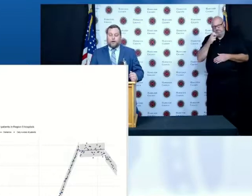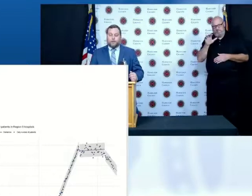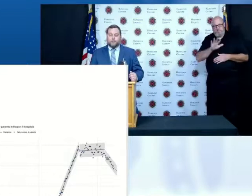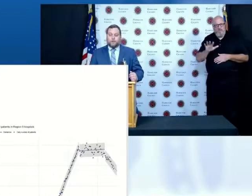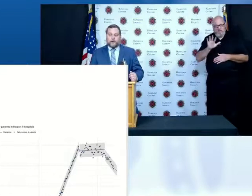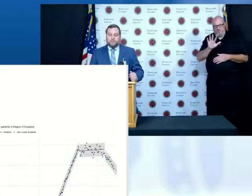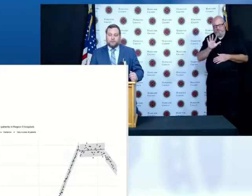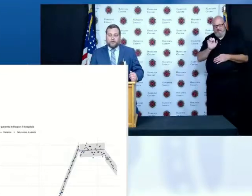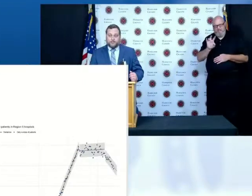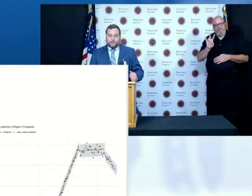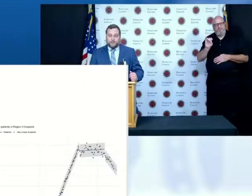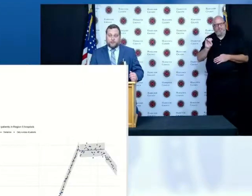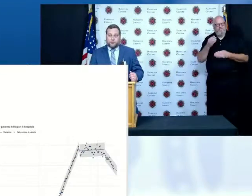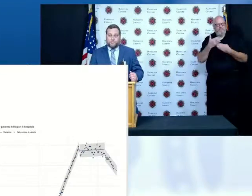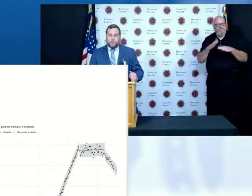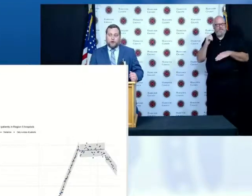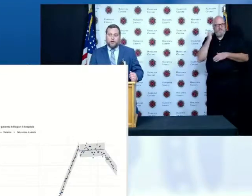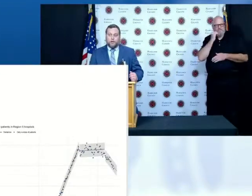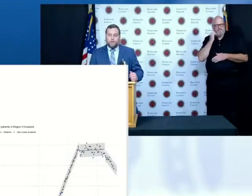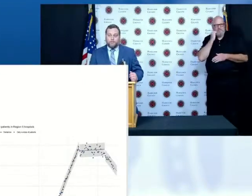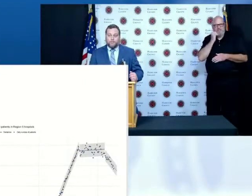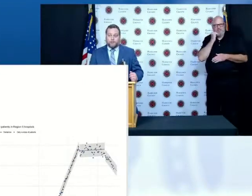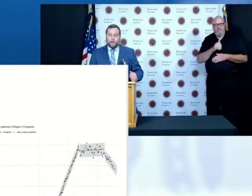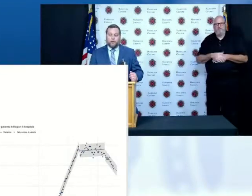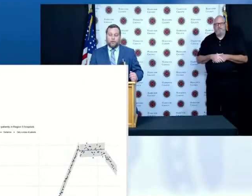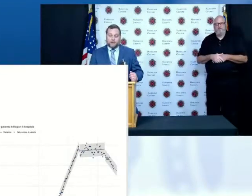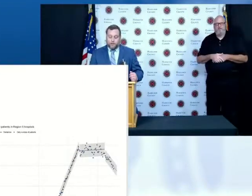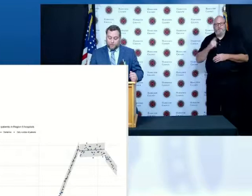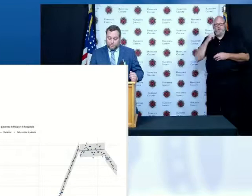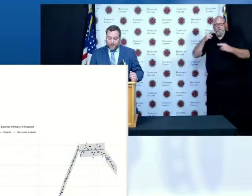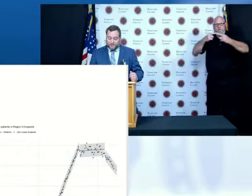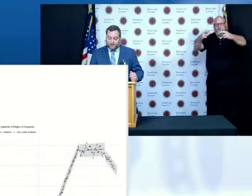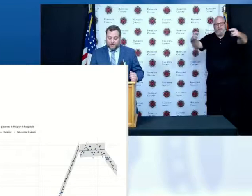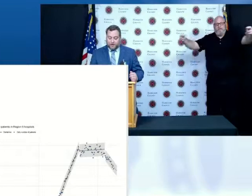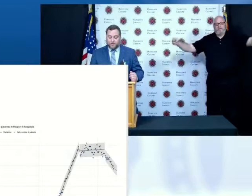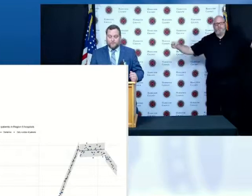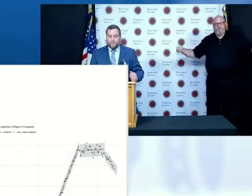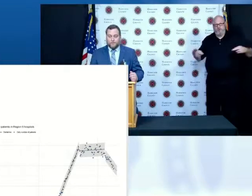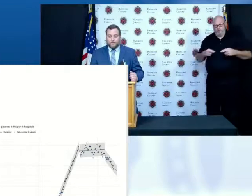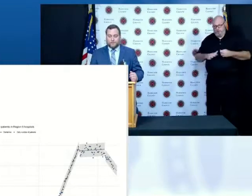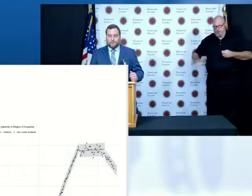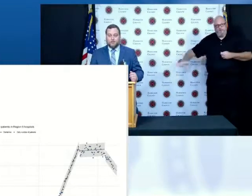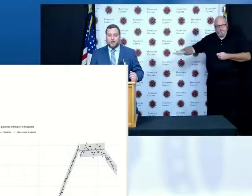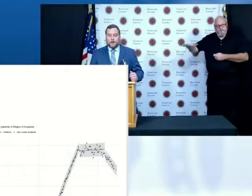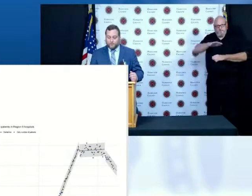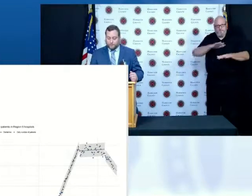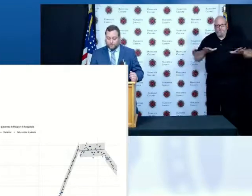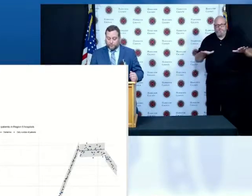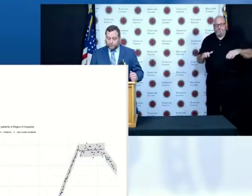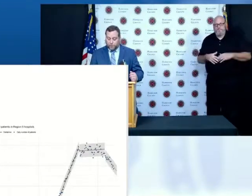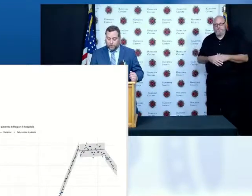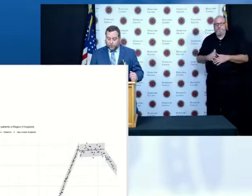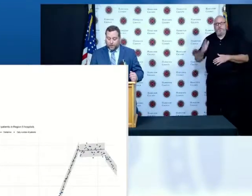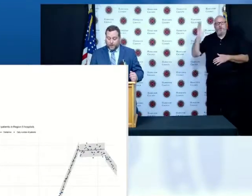regional hospitalizations overall for a long time we were at 750 patients in our hospitals or more